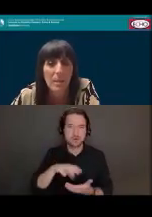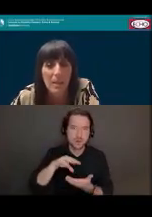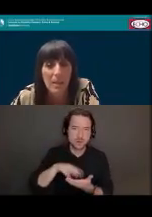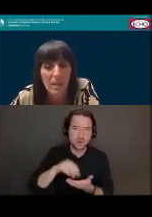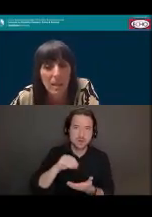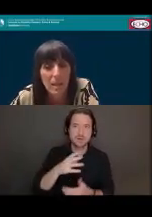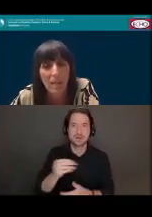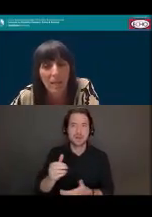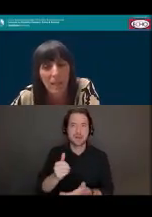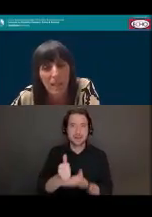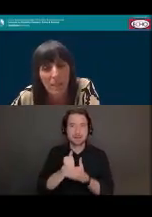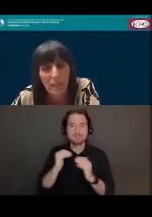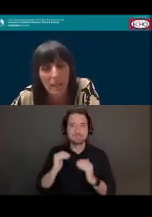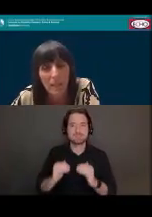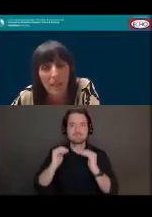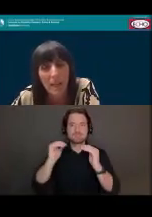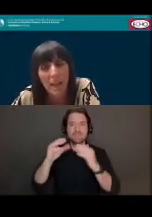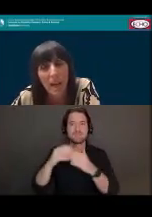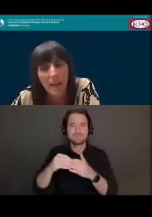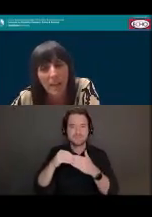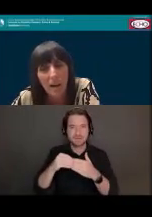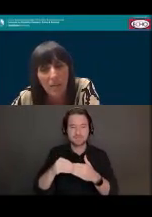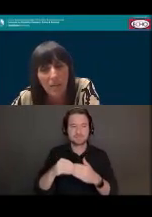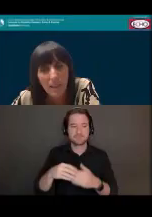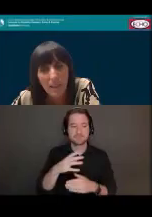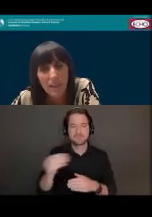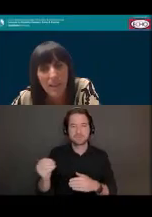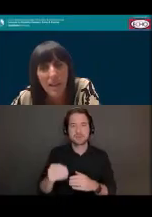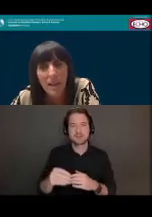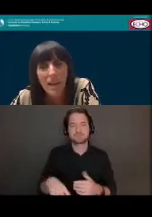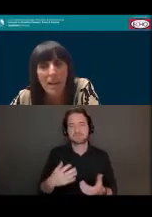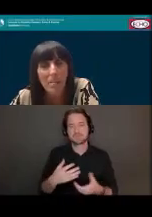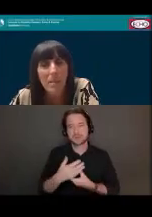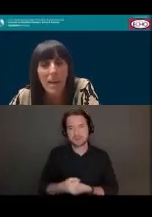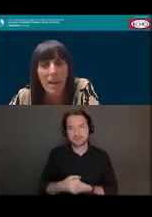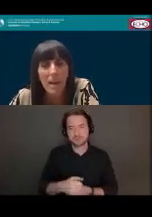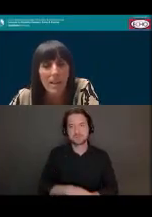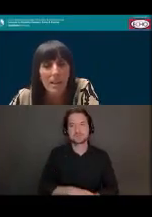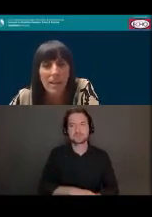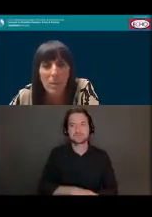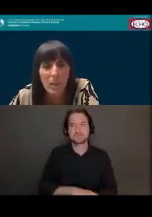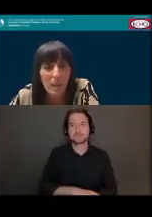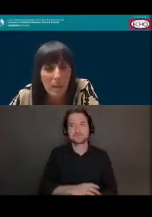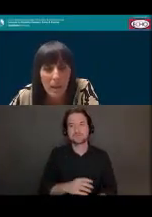increase that flexibility and confidence, and we need to